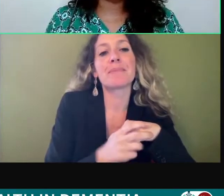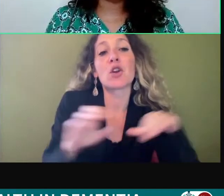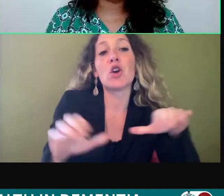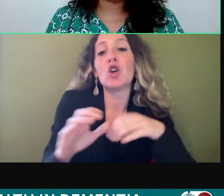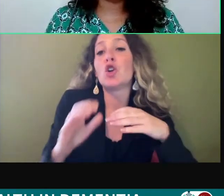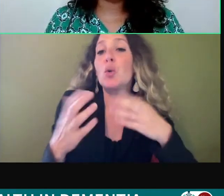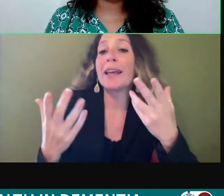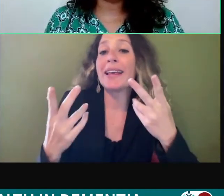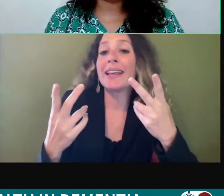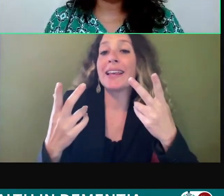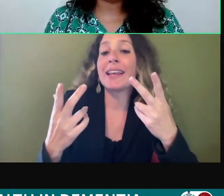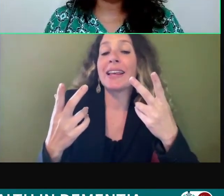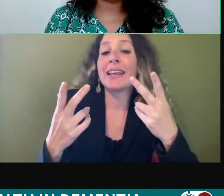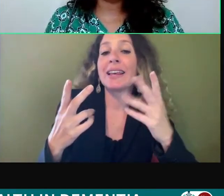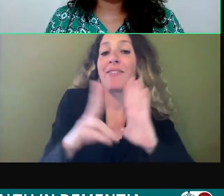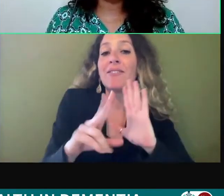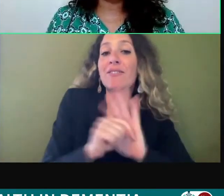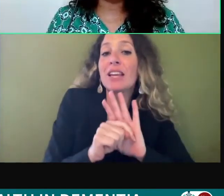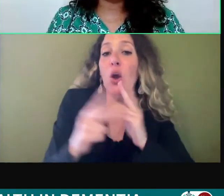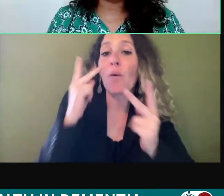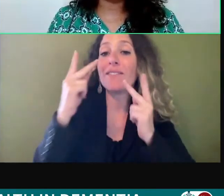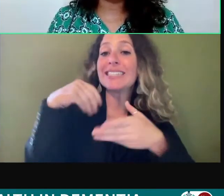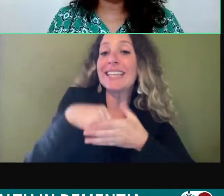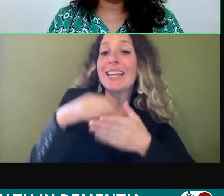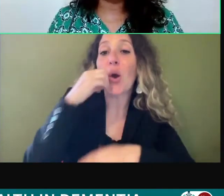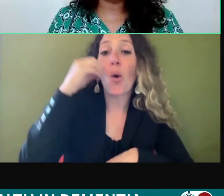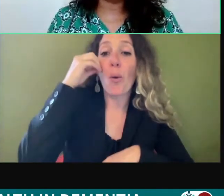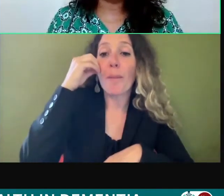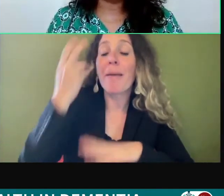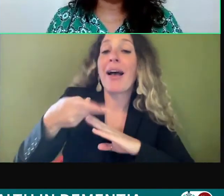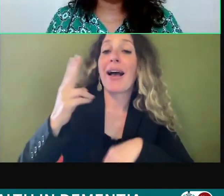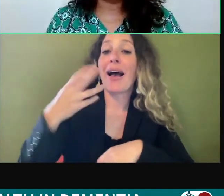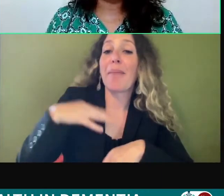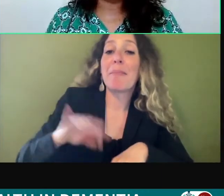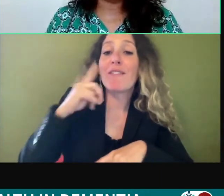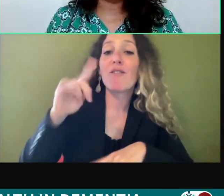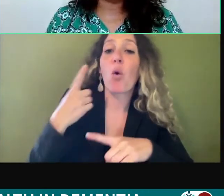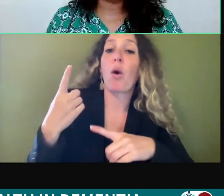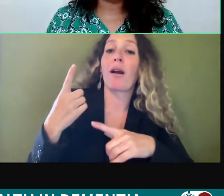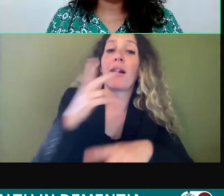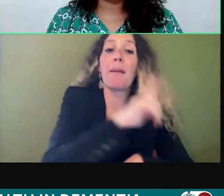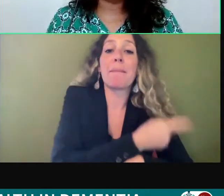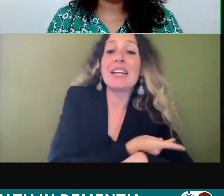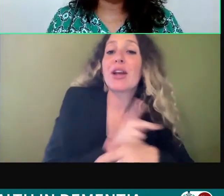I would argue, is highly beneficial for patients, for their caregivers, and for